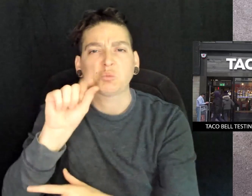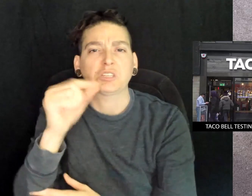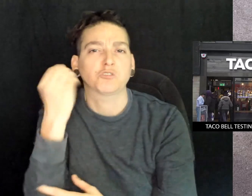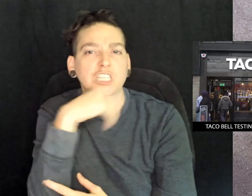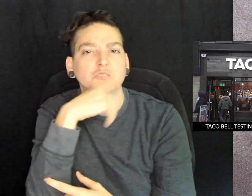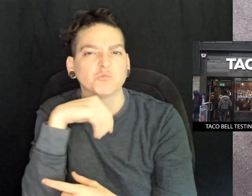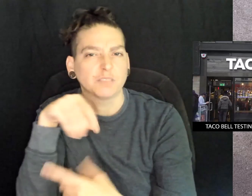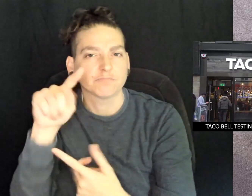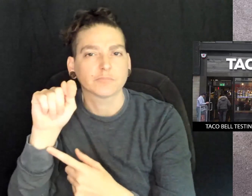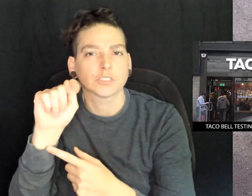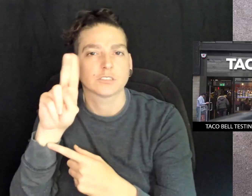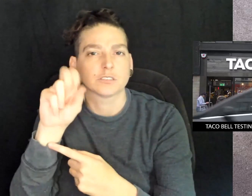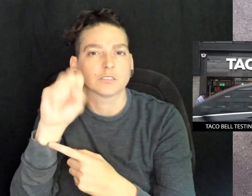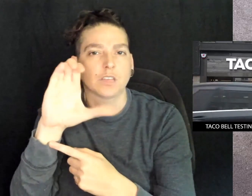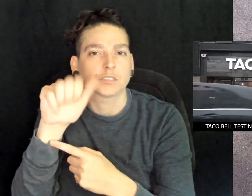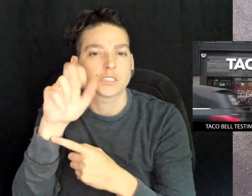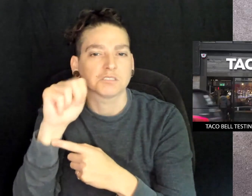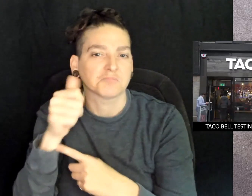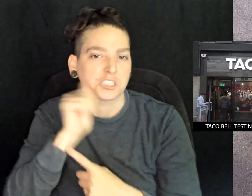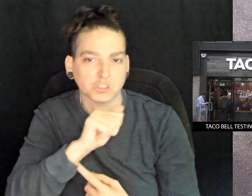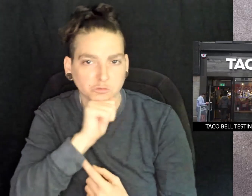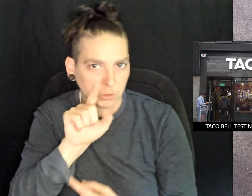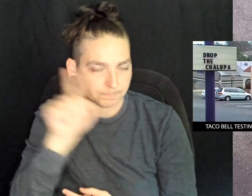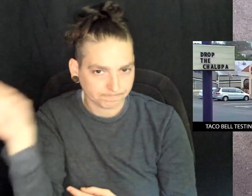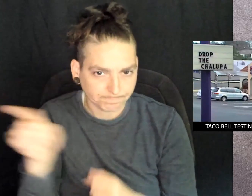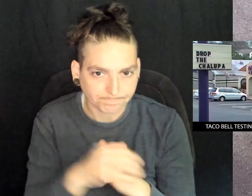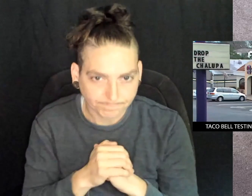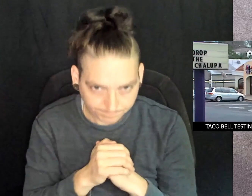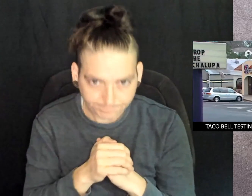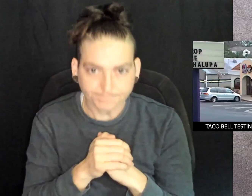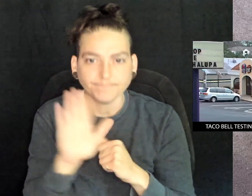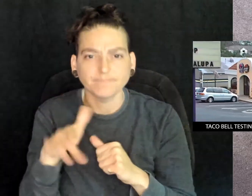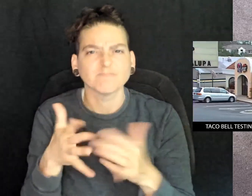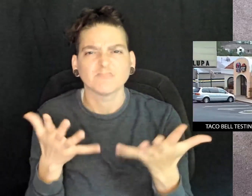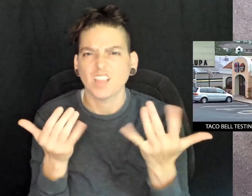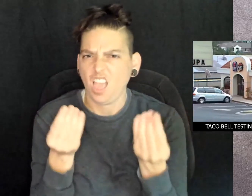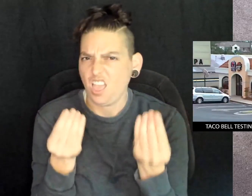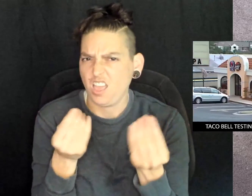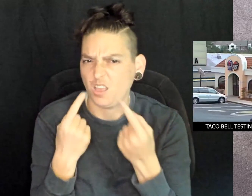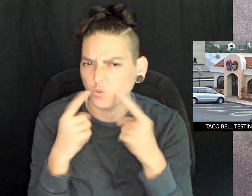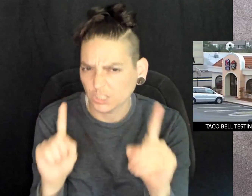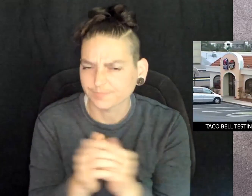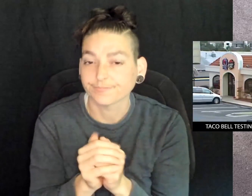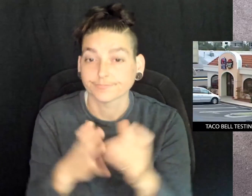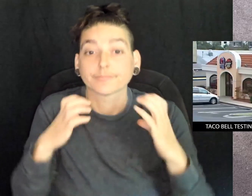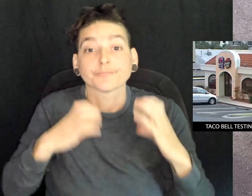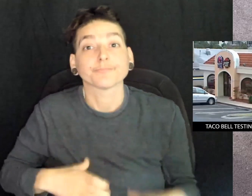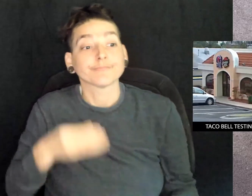Taco Bell is now testing a subscription service for tacos at about 20 of its Tucson Arizona